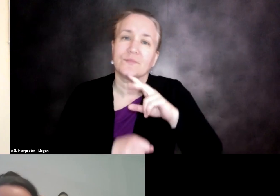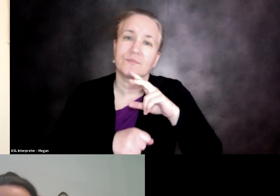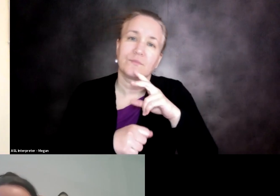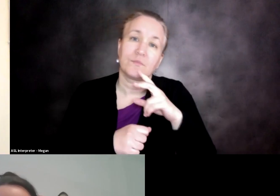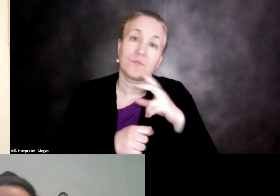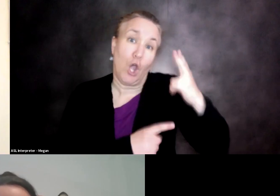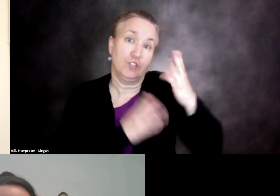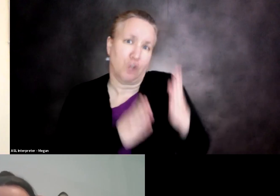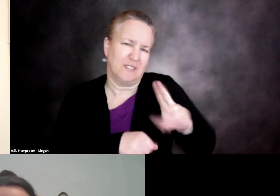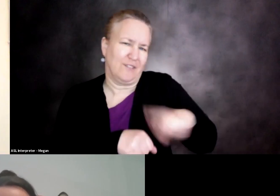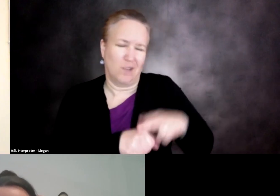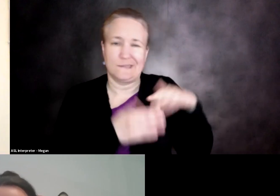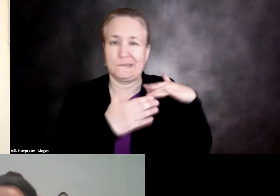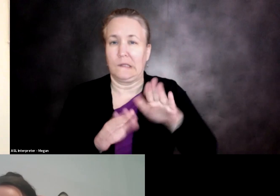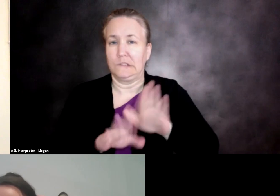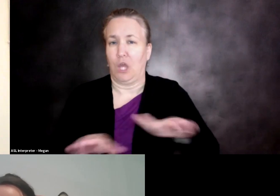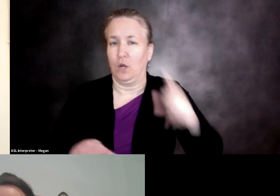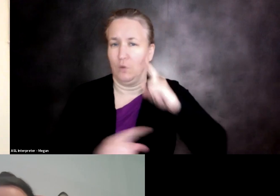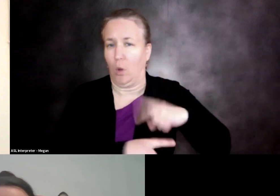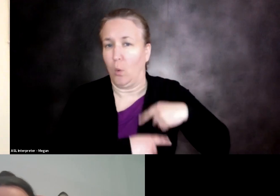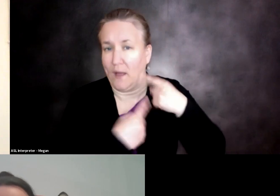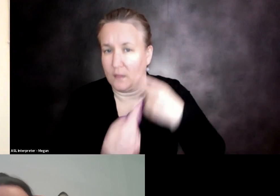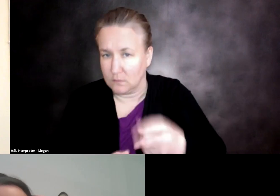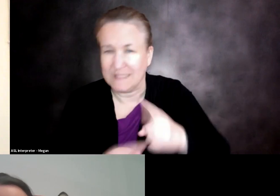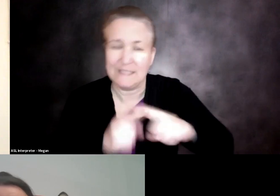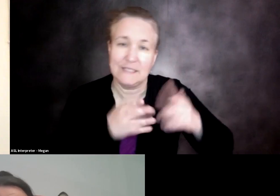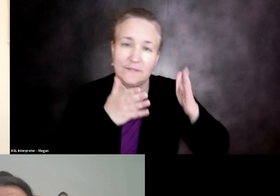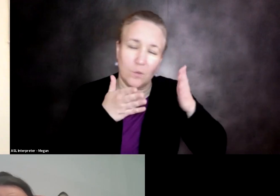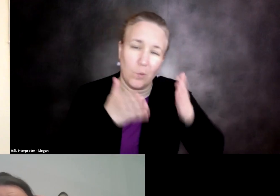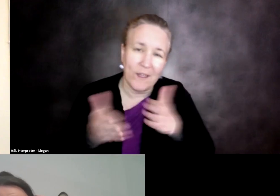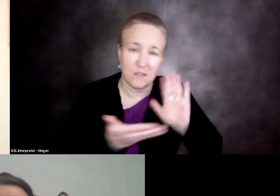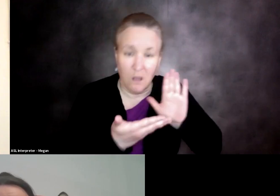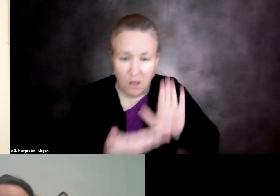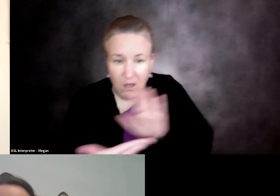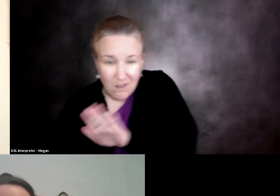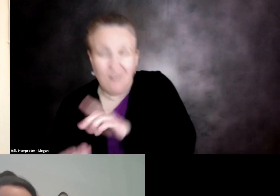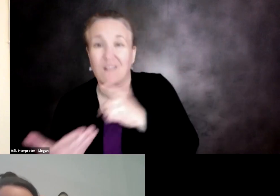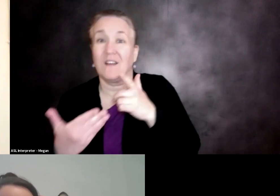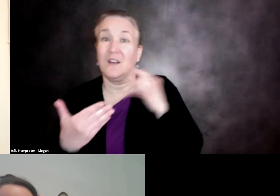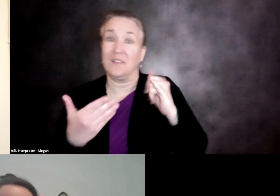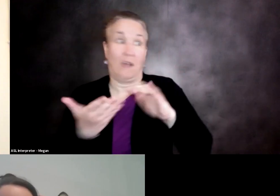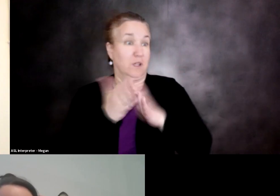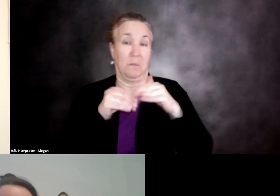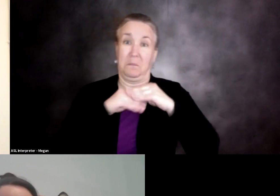have been studying childhood for a while, in a lot of different ways, but it's never been really a mainstream subject in some ways,